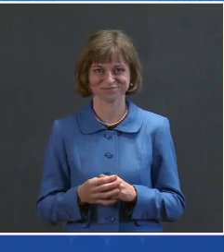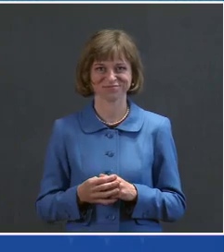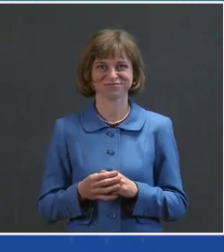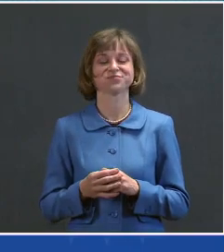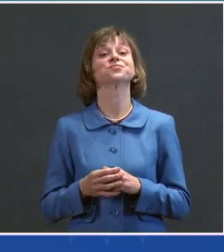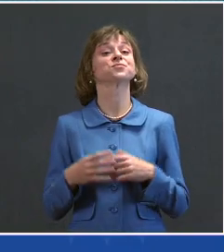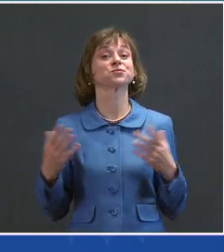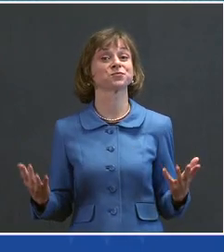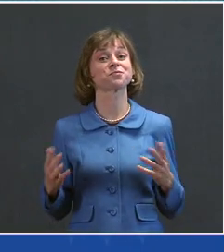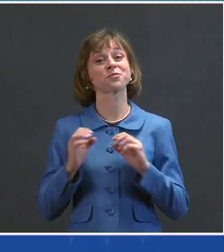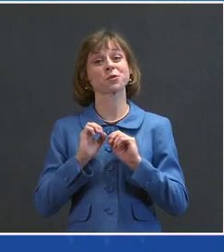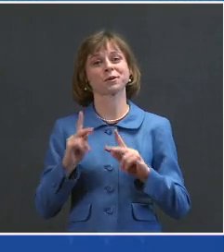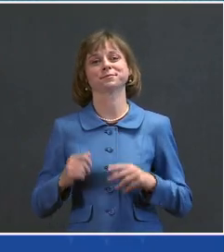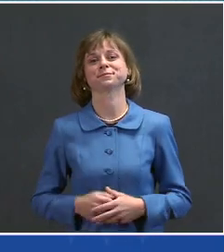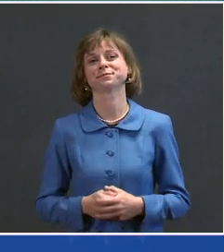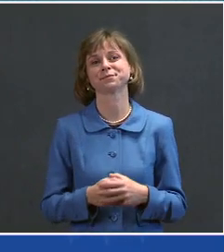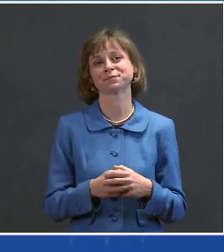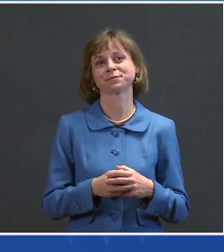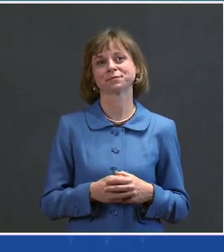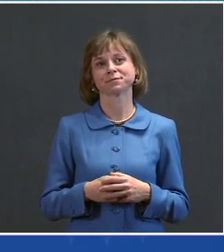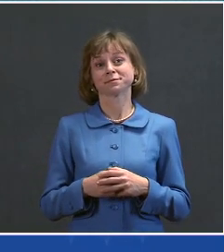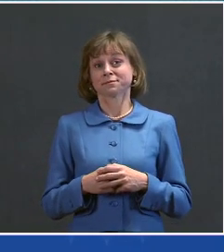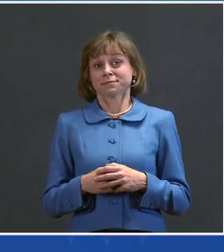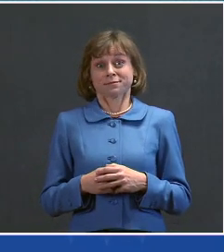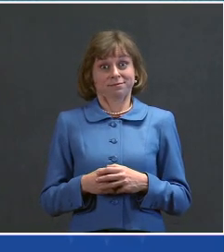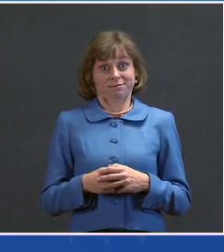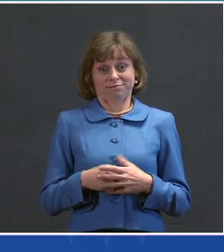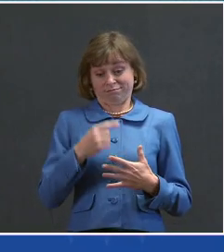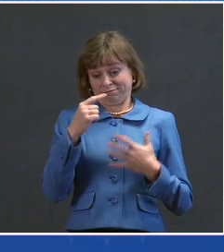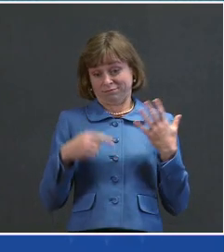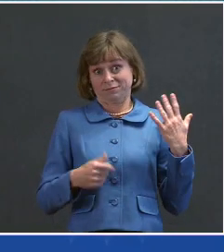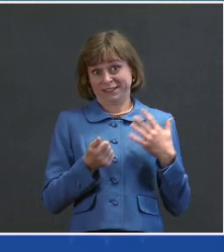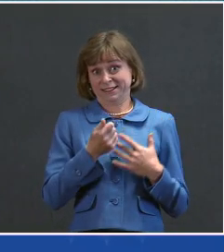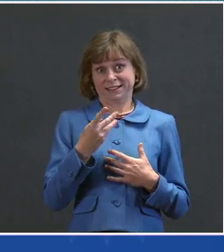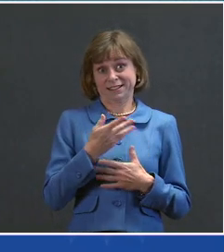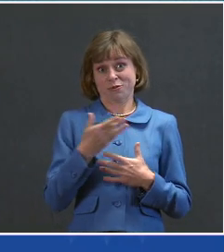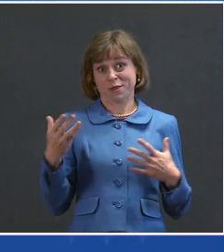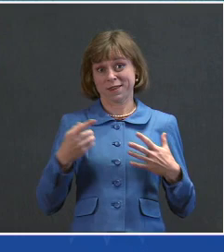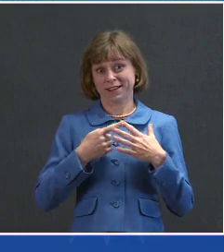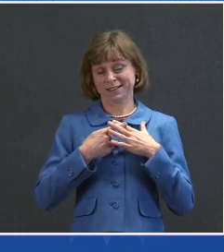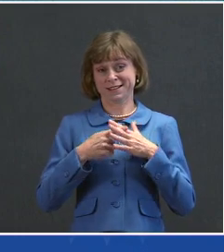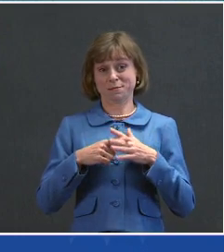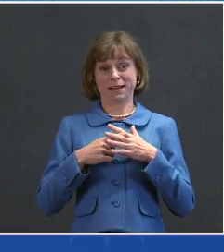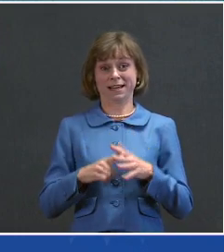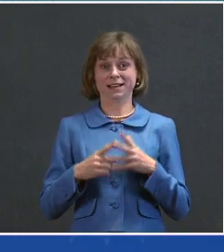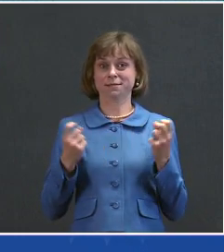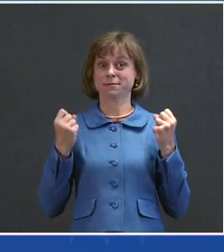Ms. Psaki: Hi, everyone. Hello. Okay. I have quite a few things at the top. Lots of news happening here at the White House.